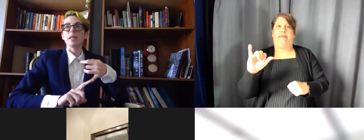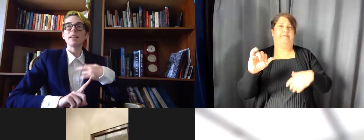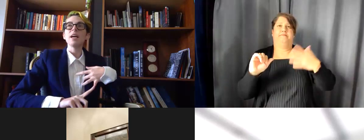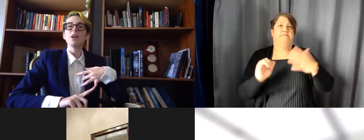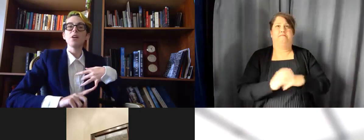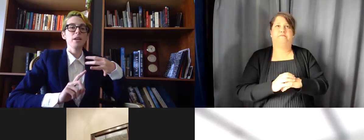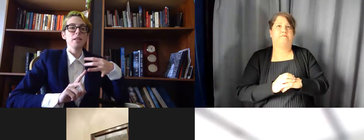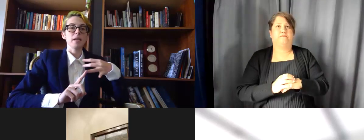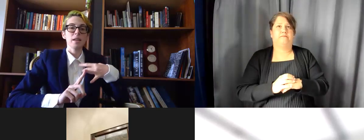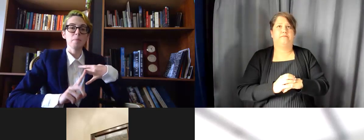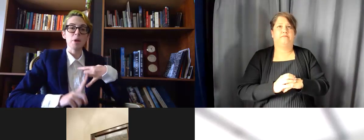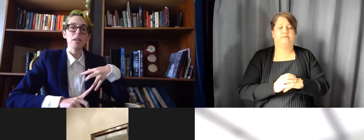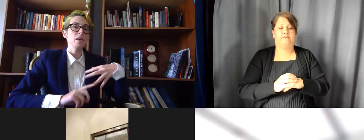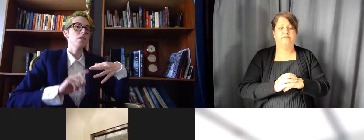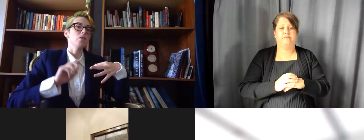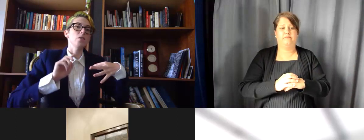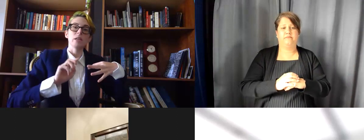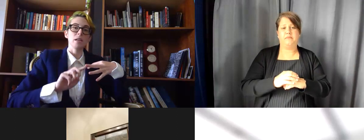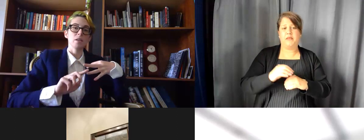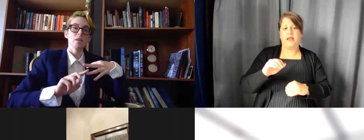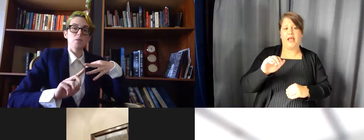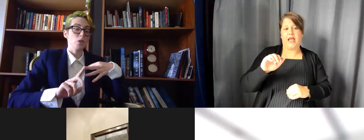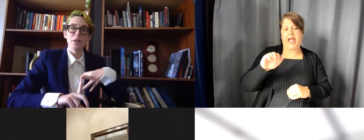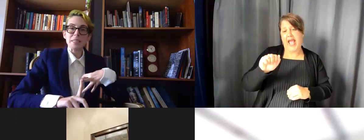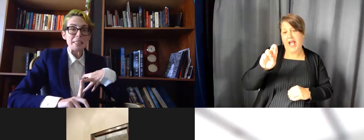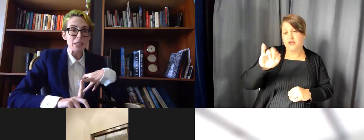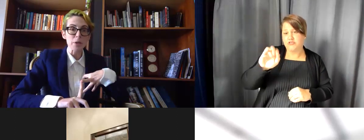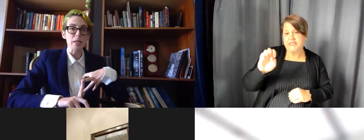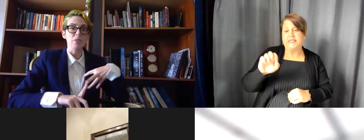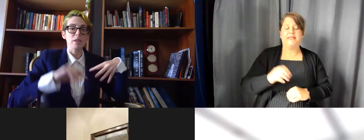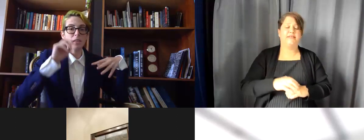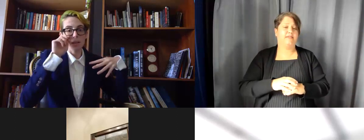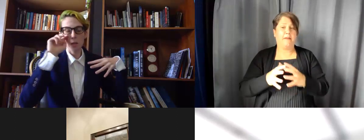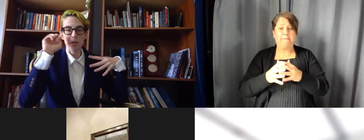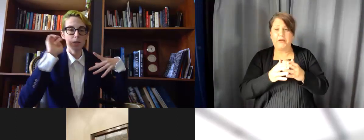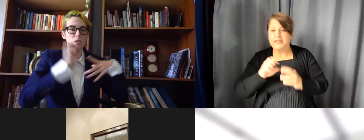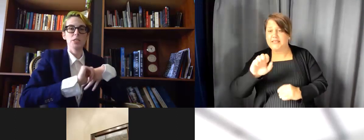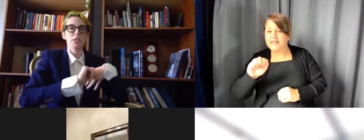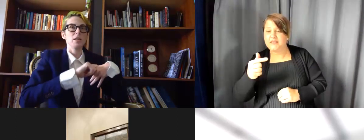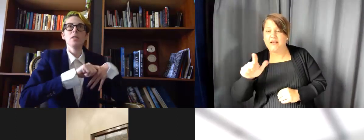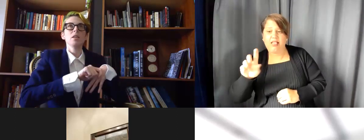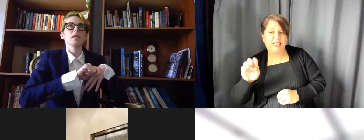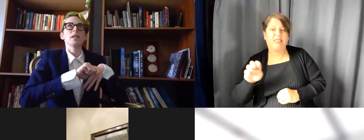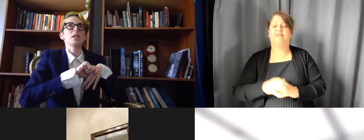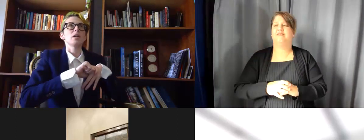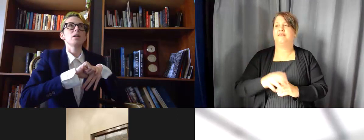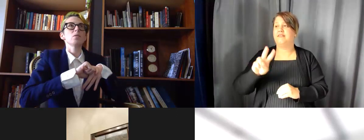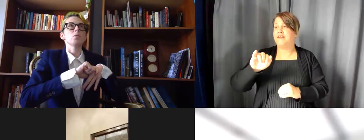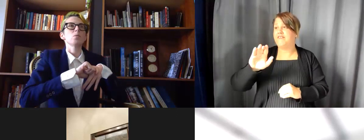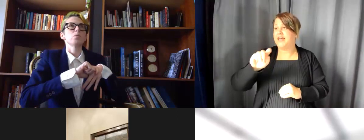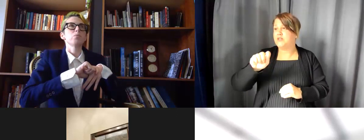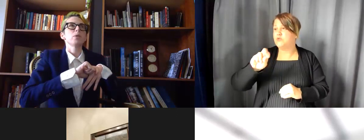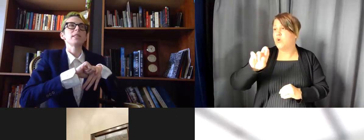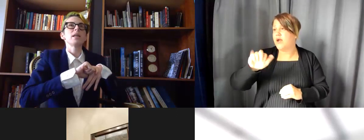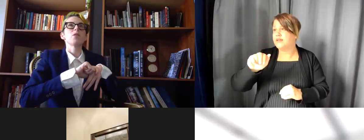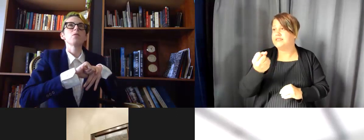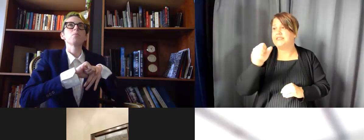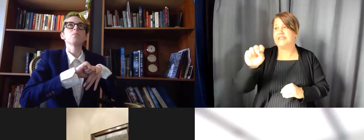Farrah Garland: like every like American eagle like Victoria Secret, even like you know, just like like, what's that other